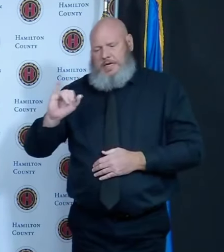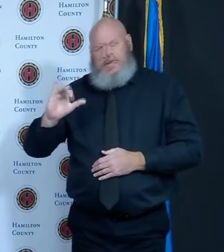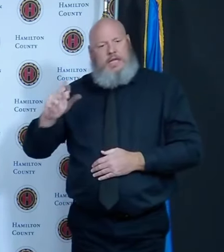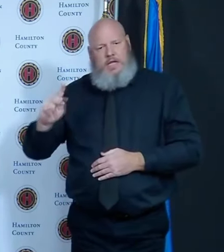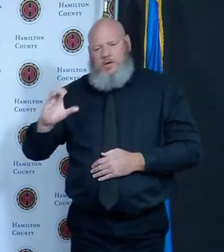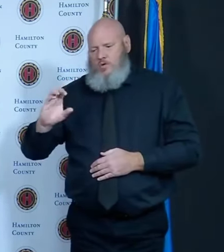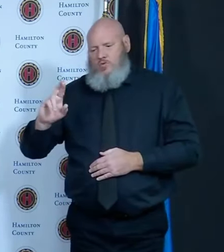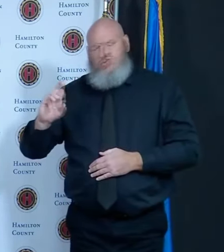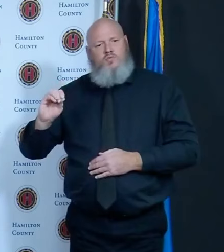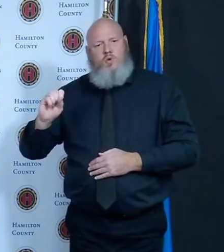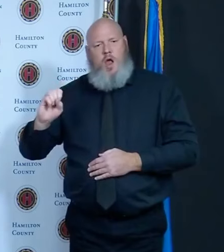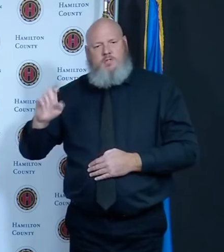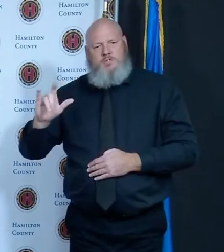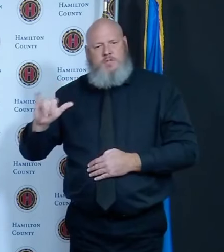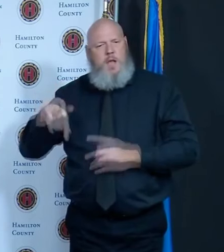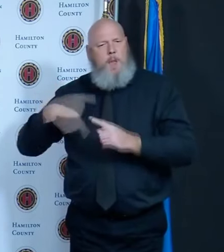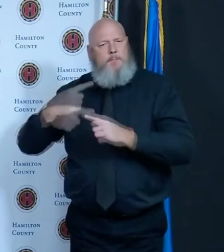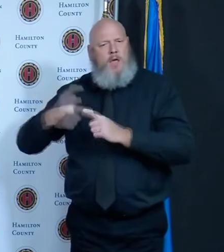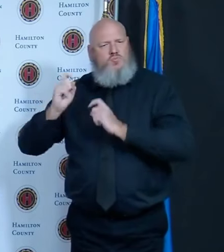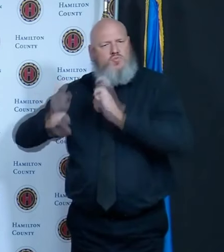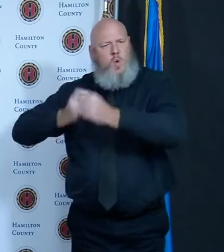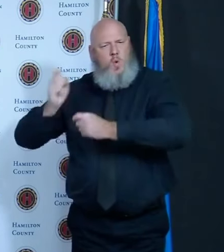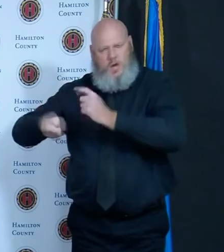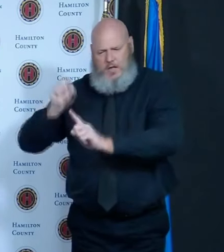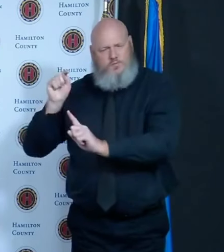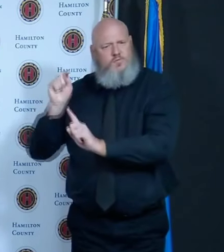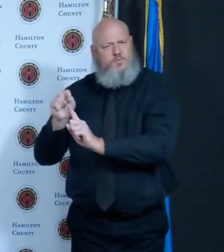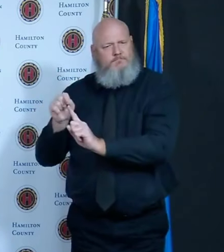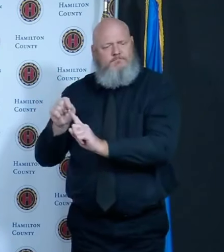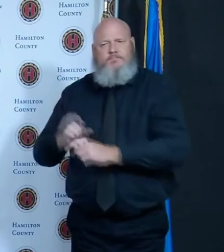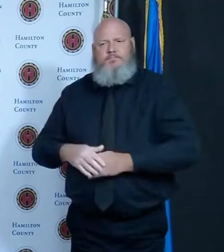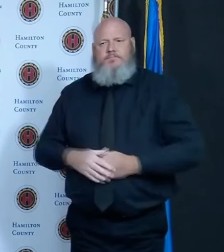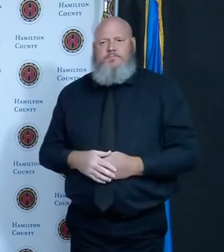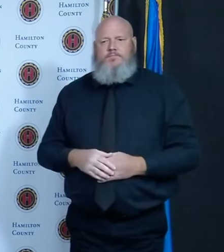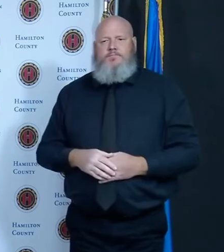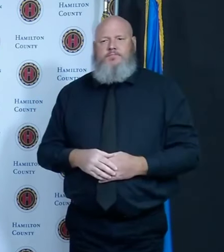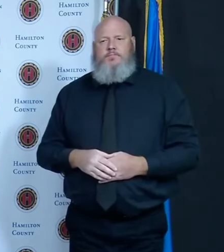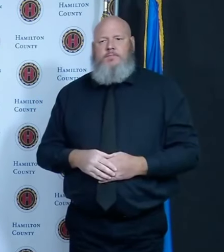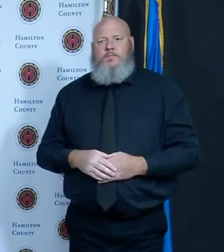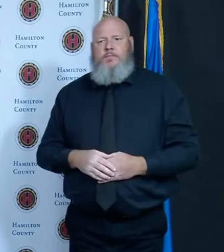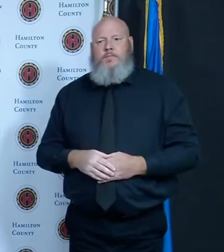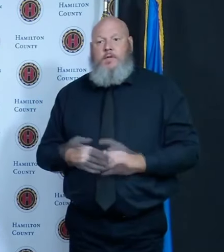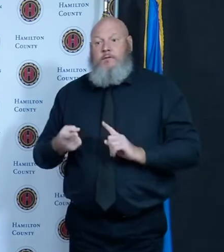donations to the effort and so he talked to me about teachers about businesses